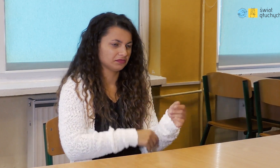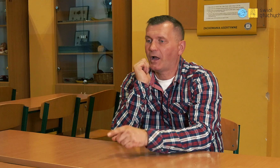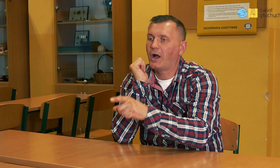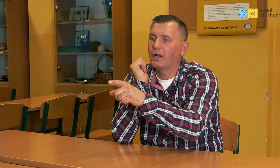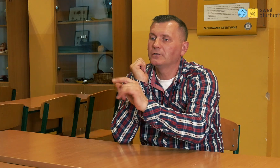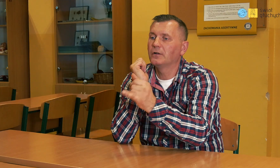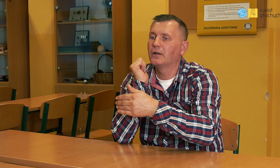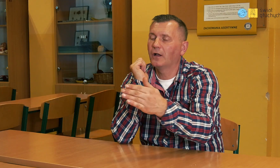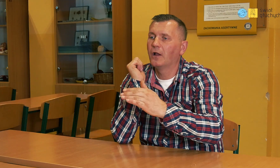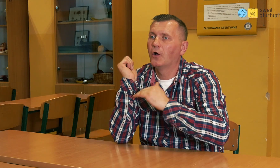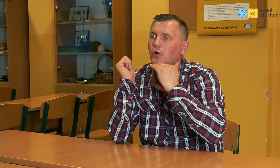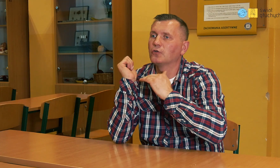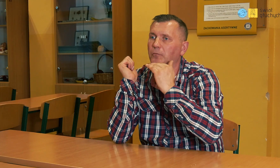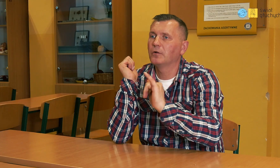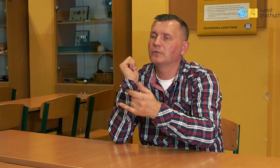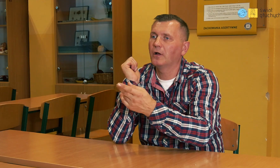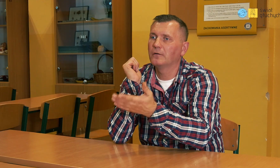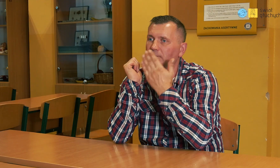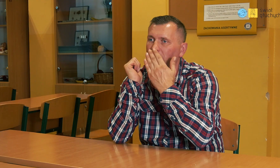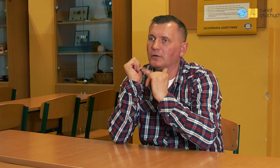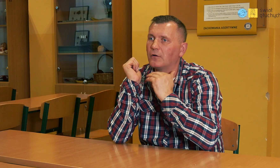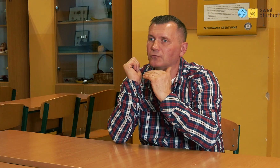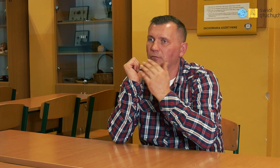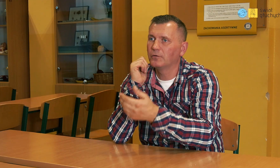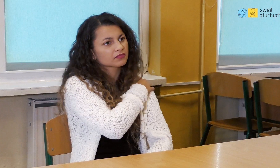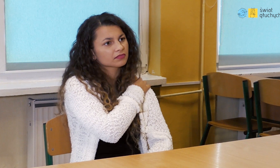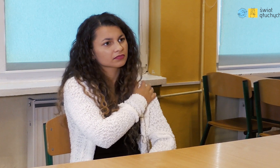What was your cooperation with a speech therapist like?